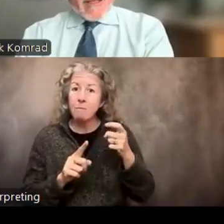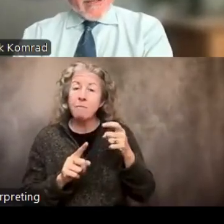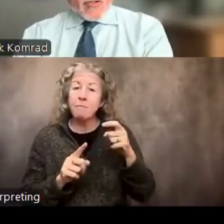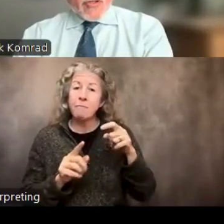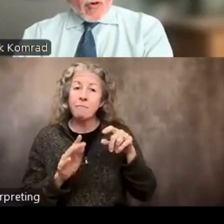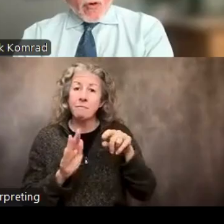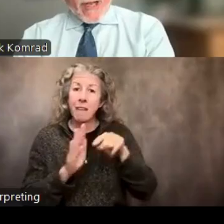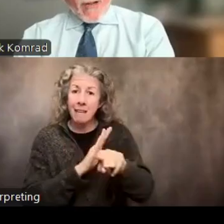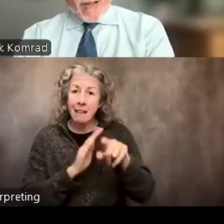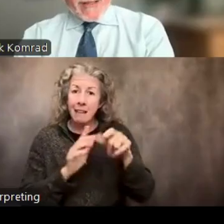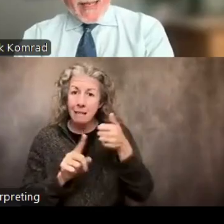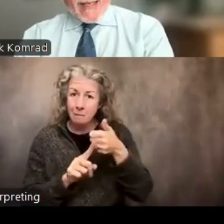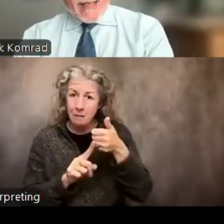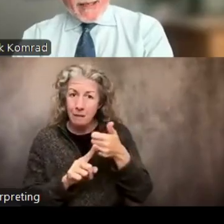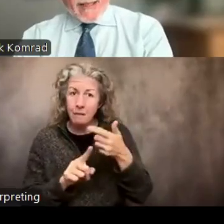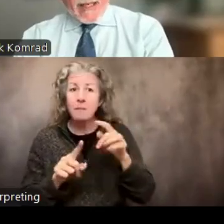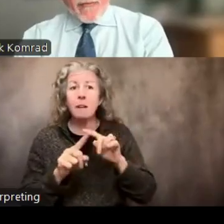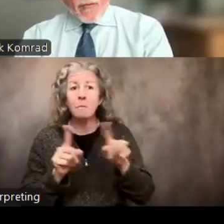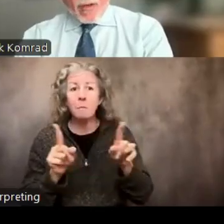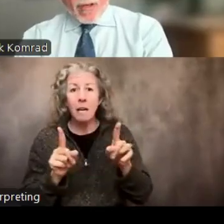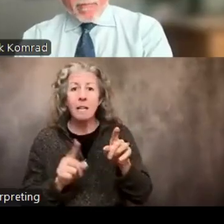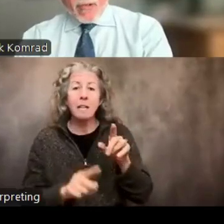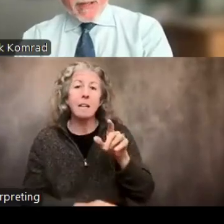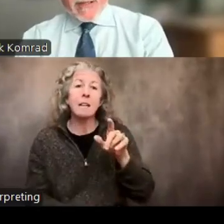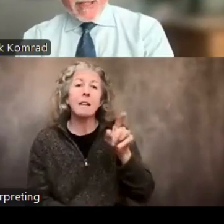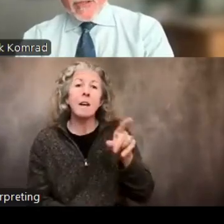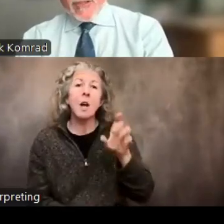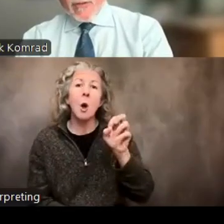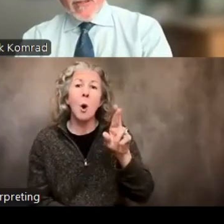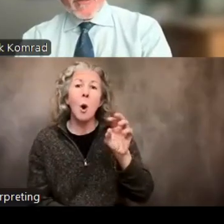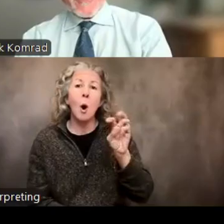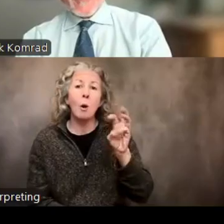George Orwell said in 1984 a book that seems so increasingly